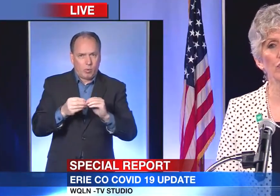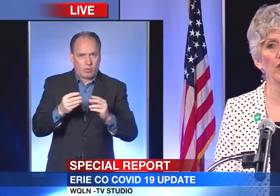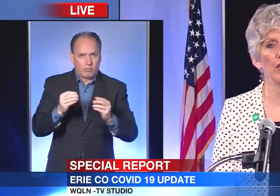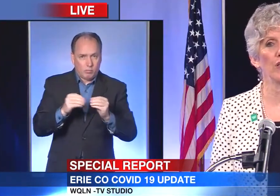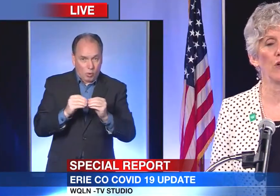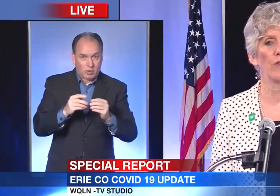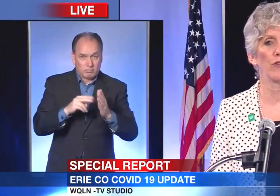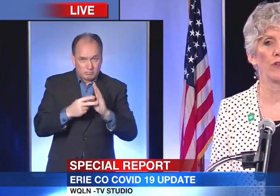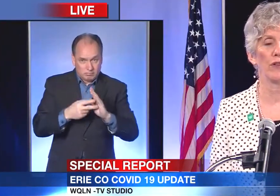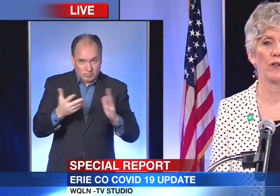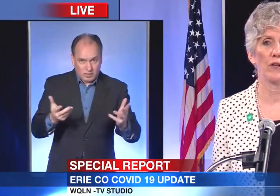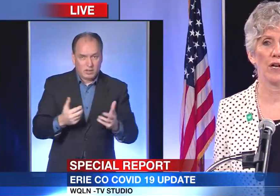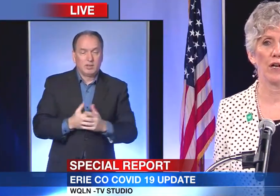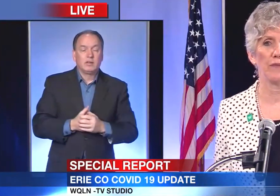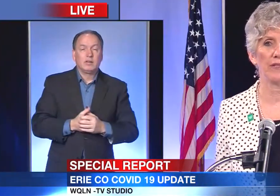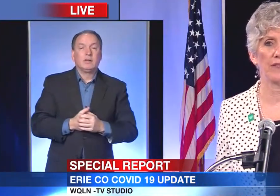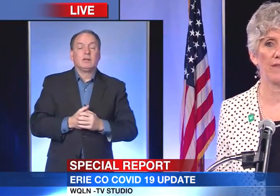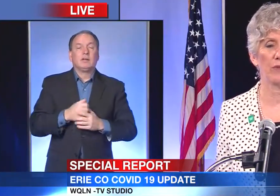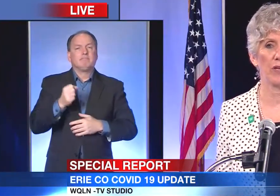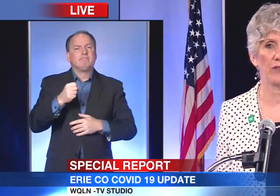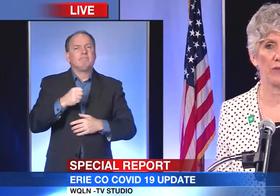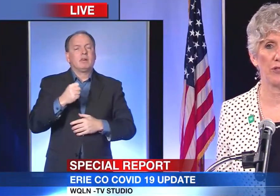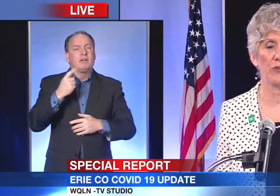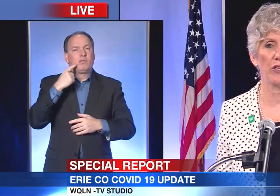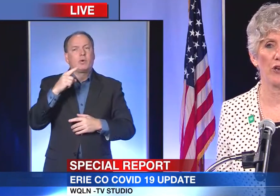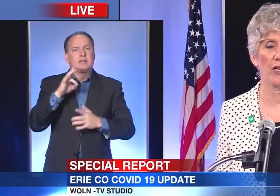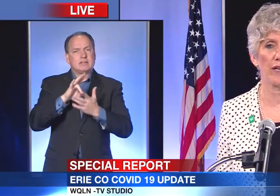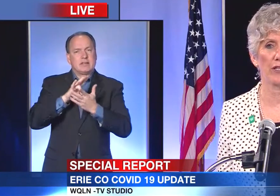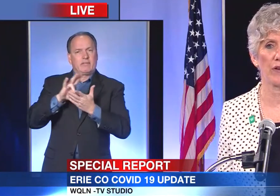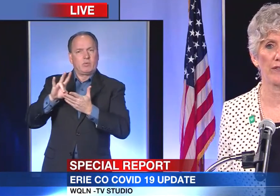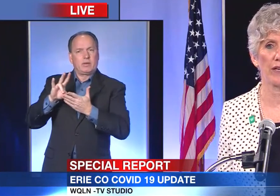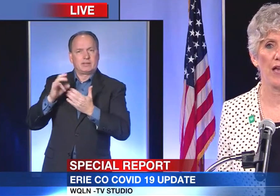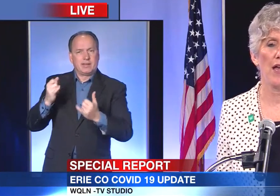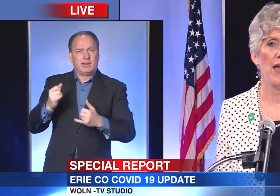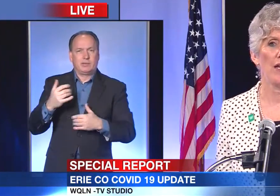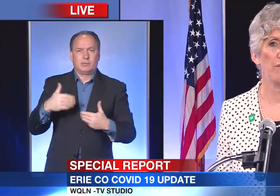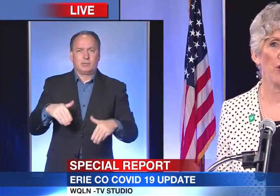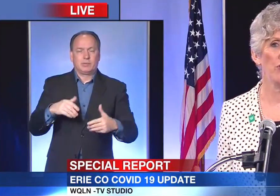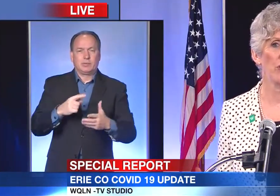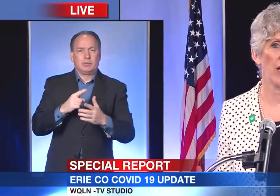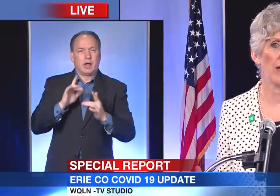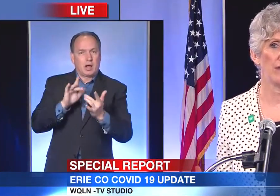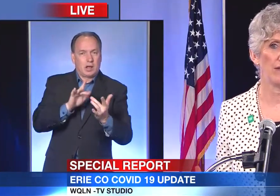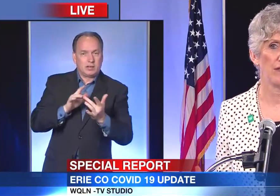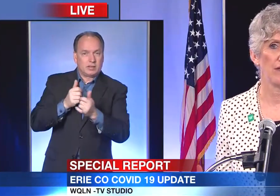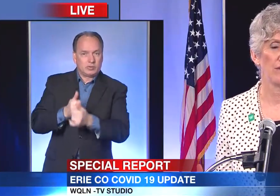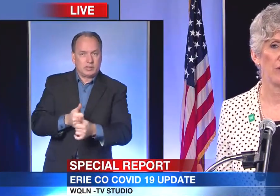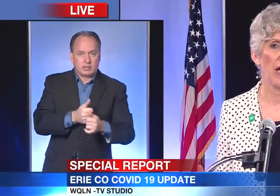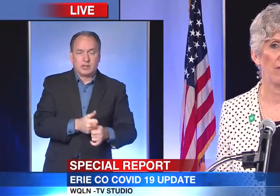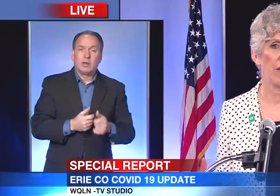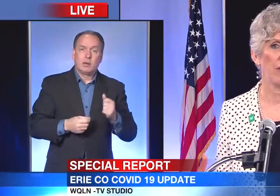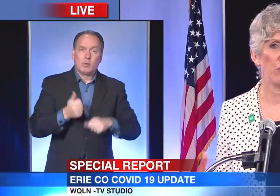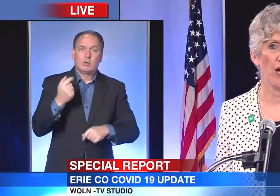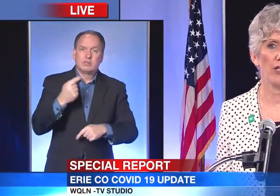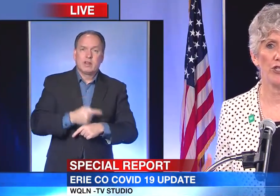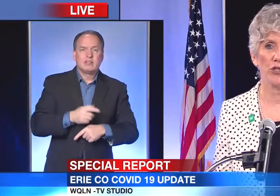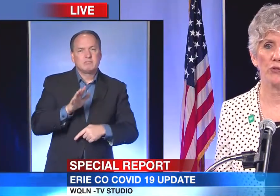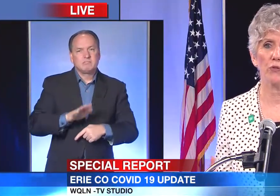AS THE SPIKE THAT WE NEED MORE CONTACT TRACING. CAN YOU FLUSH IT OUT FOR US? SURE. AS YOU HAVE SEEN OVER THESE SEVEN WEEKS, WE'VE BEEN DOING